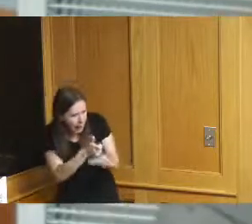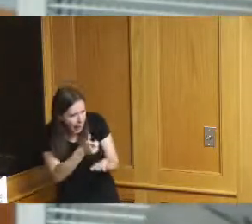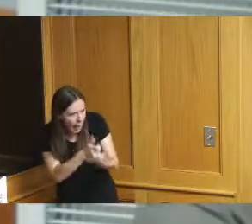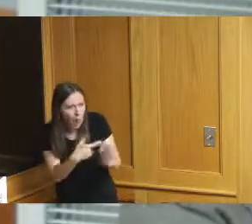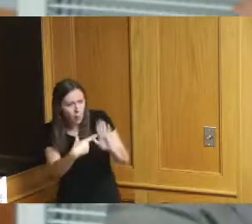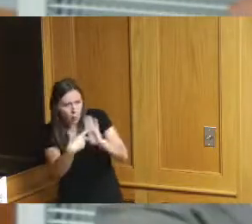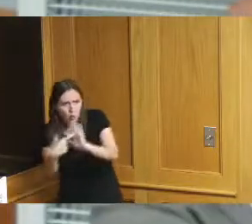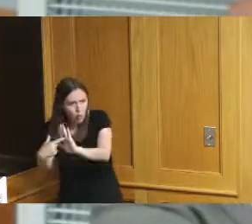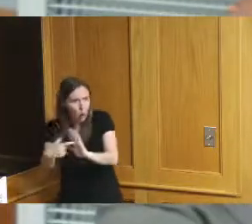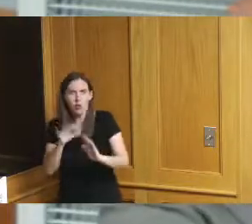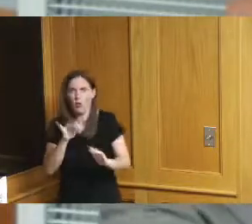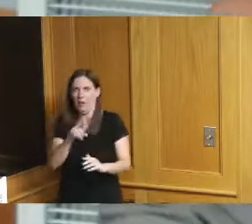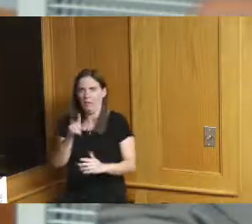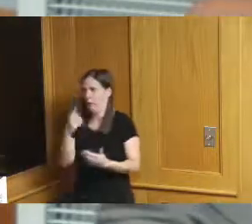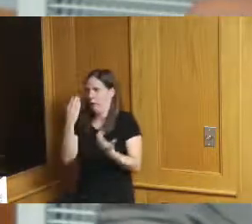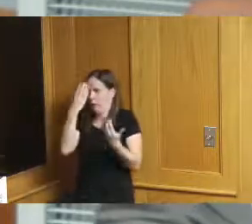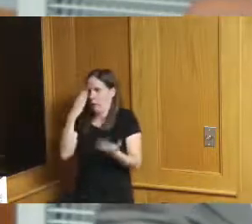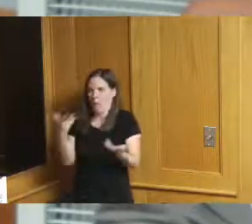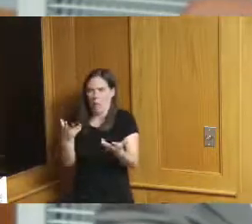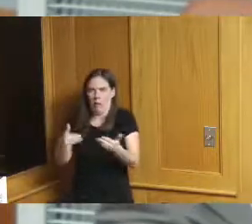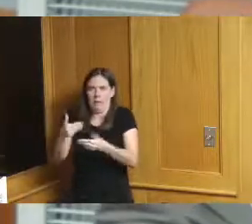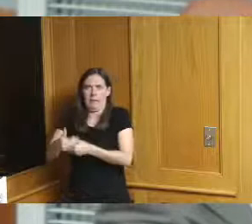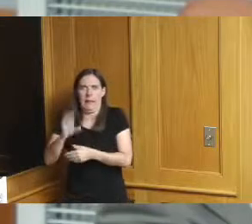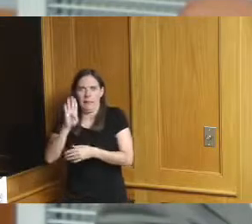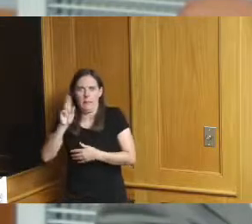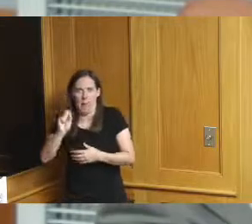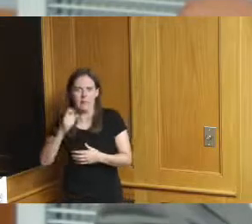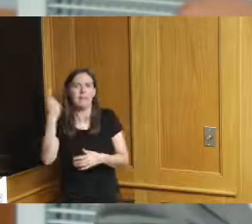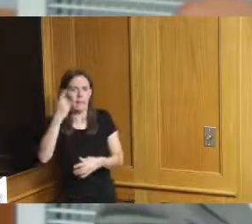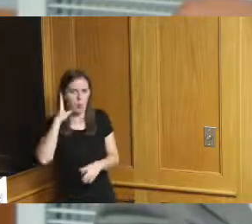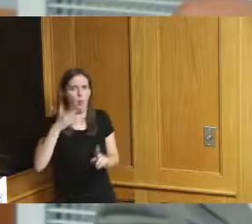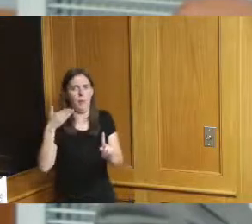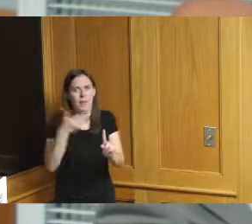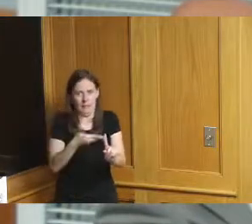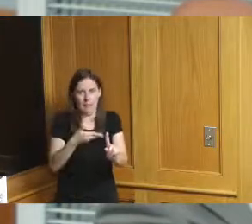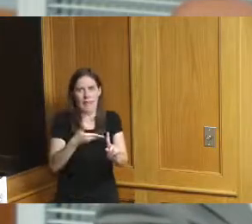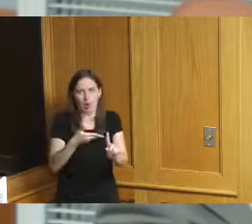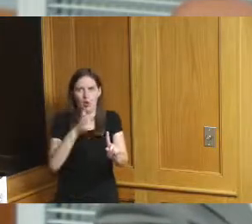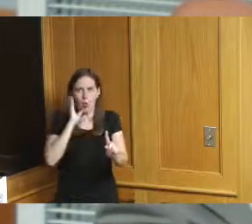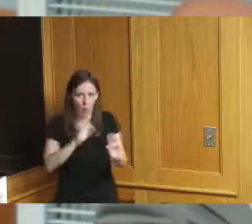what bus to catch next that there will be a metro person there to help them make those decisions